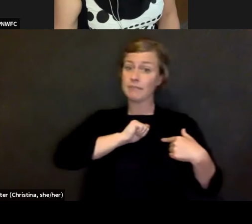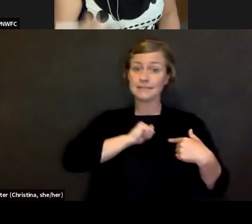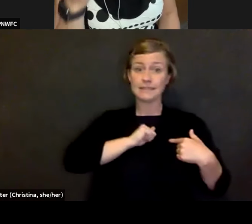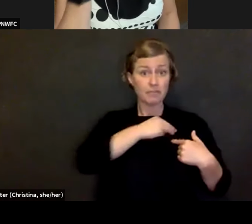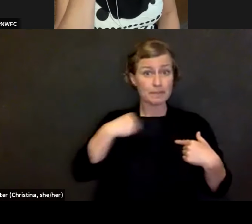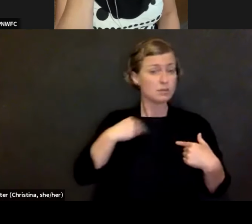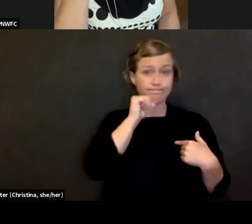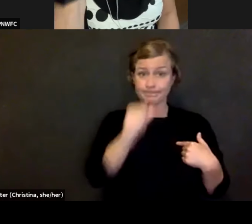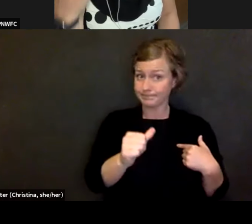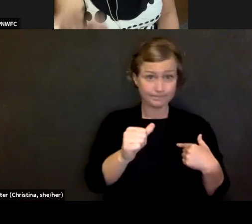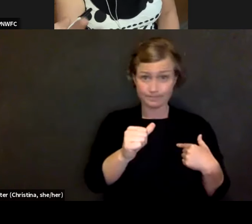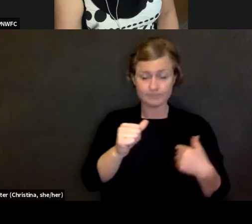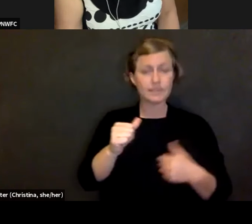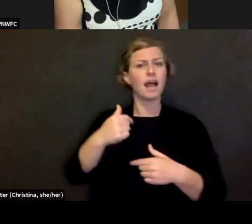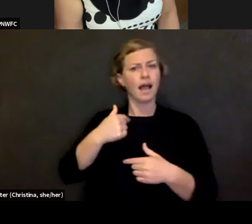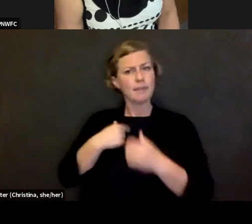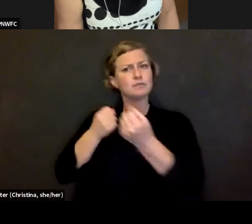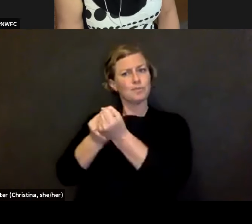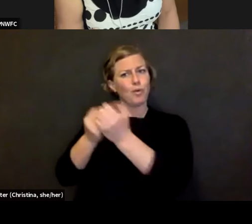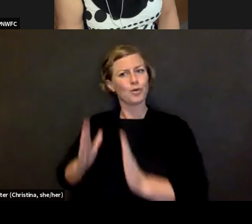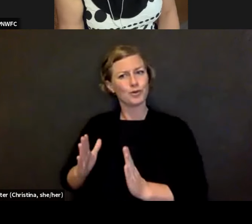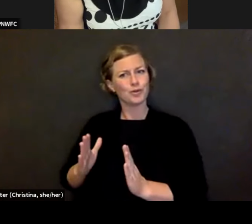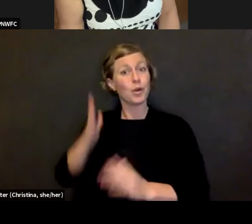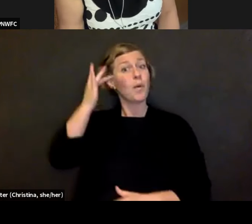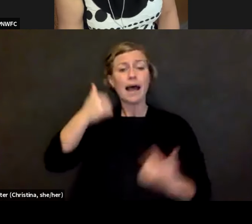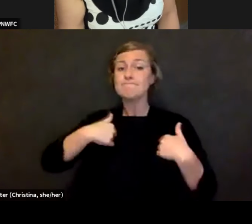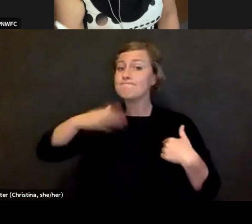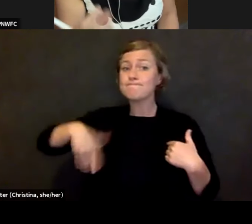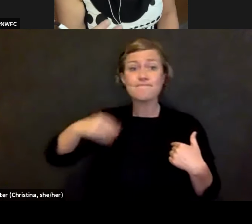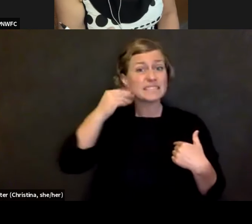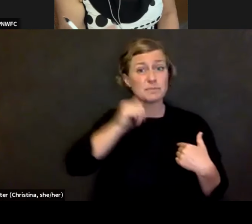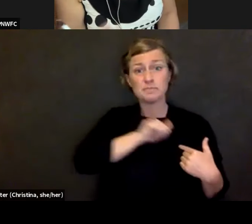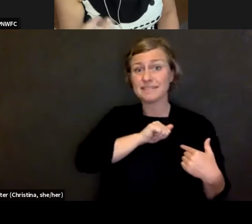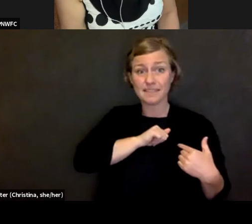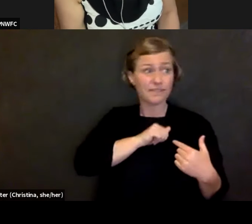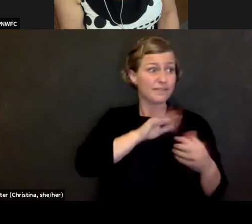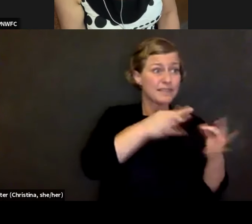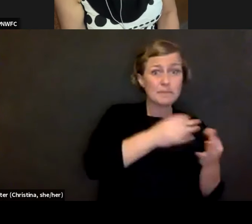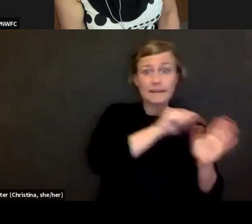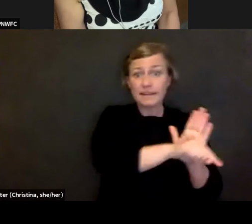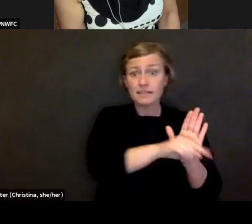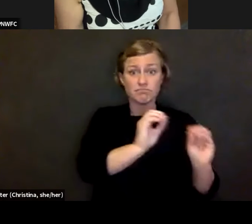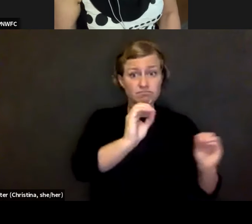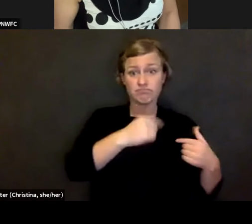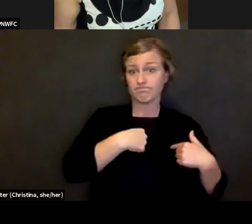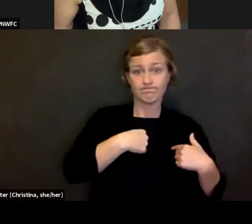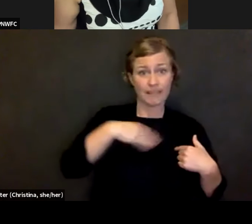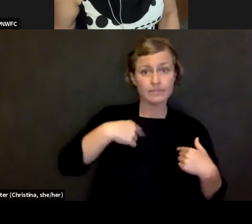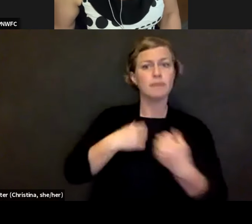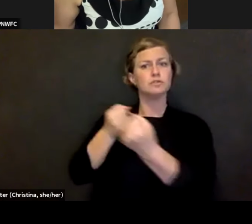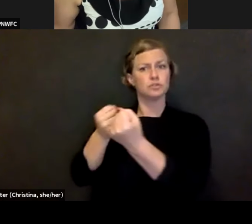much work as I put into it. I'm a supporter. So we welcome supporters as well. And one